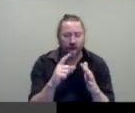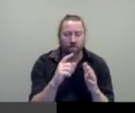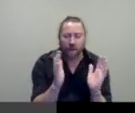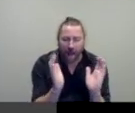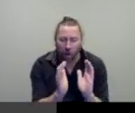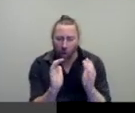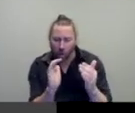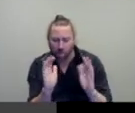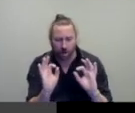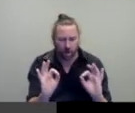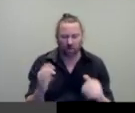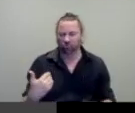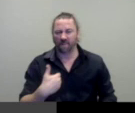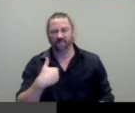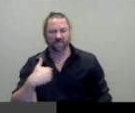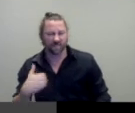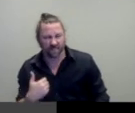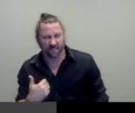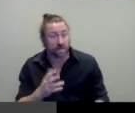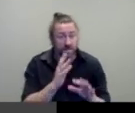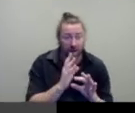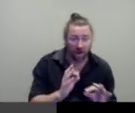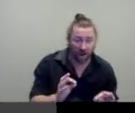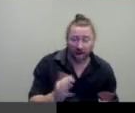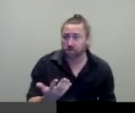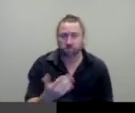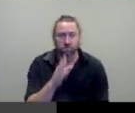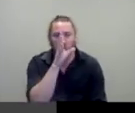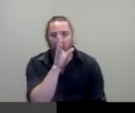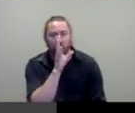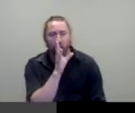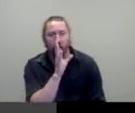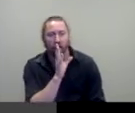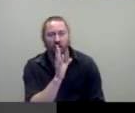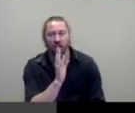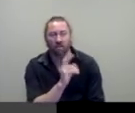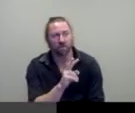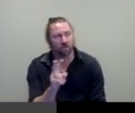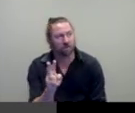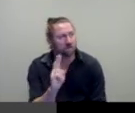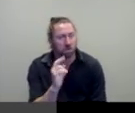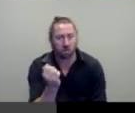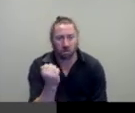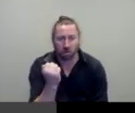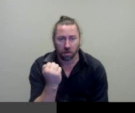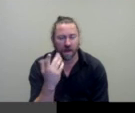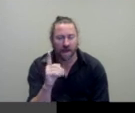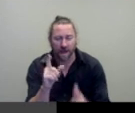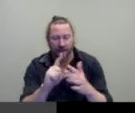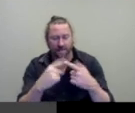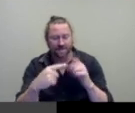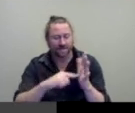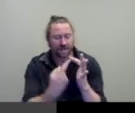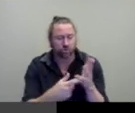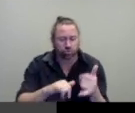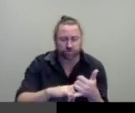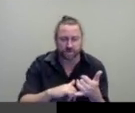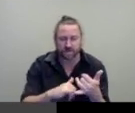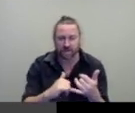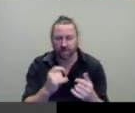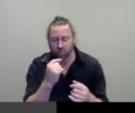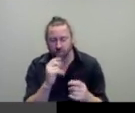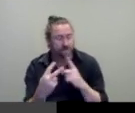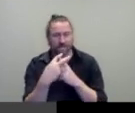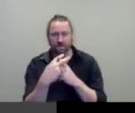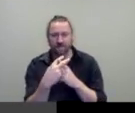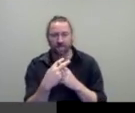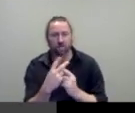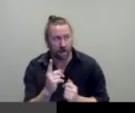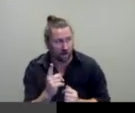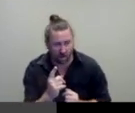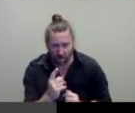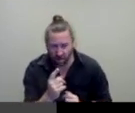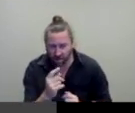economical rough silent unspectacular and battered as well as dexterous deceptive and quietly heroic